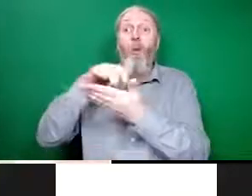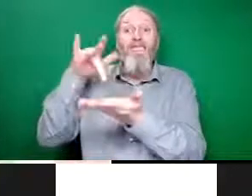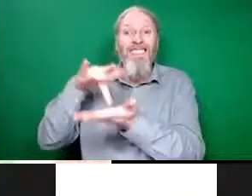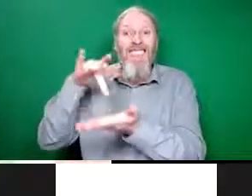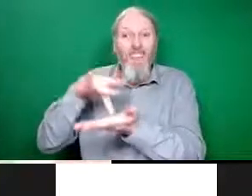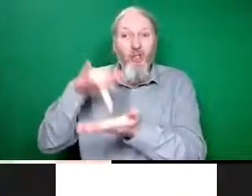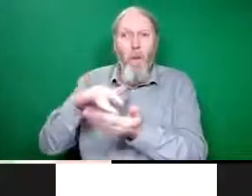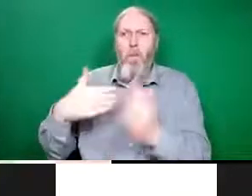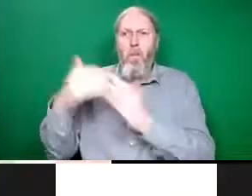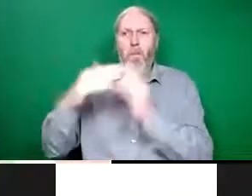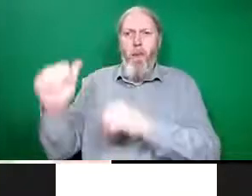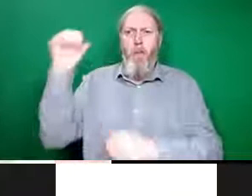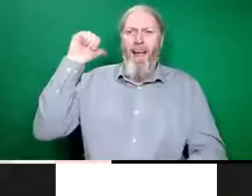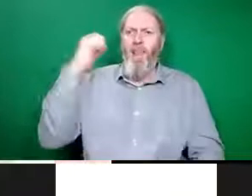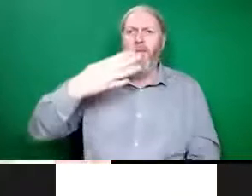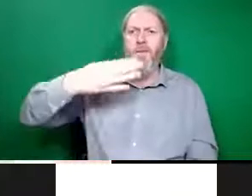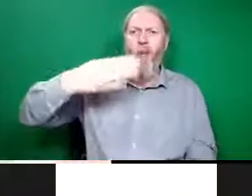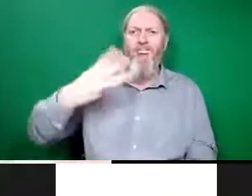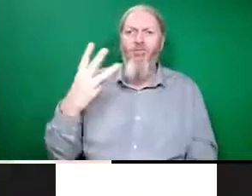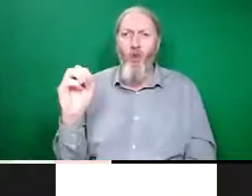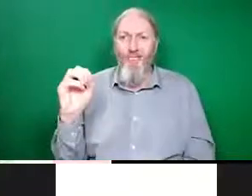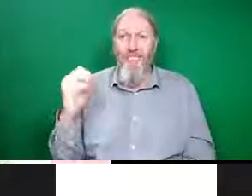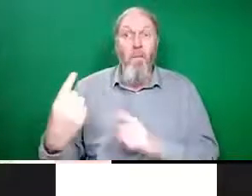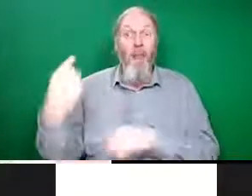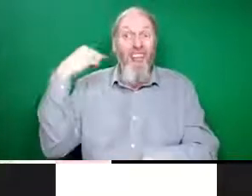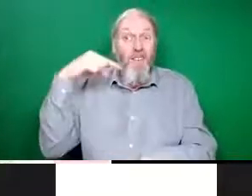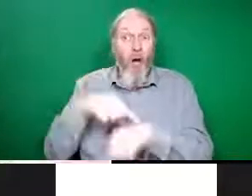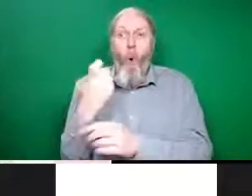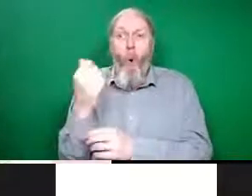about what cultural activity can do for the economy of a place.